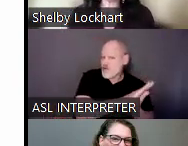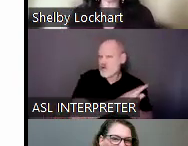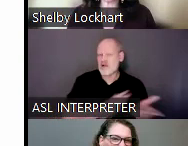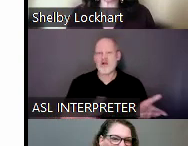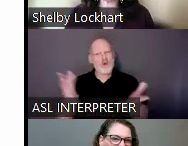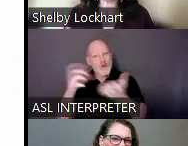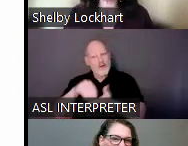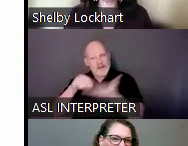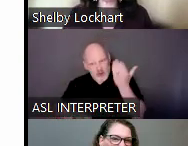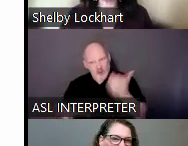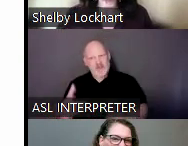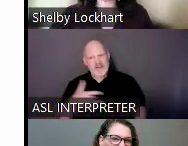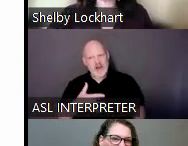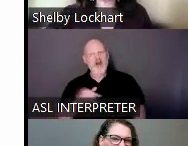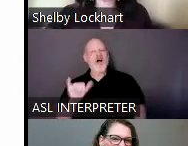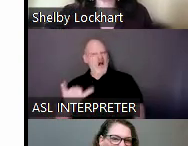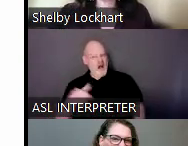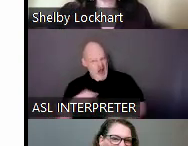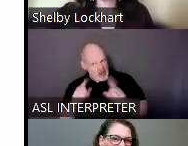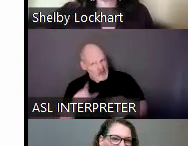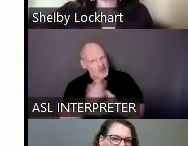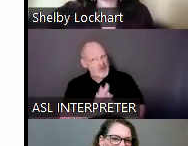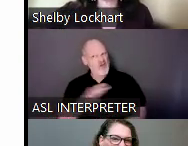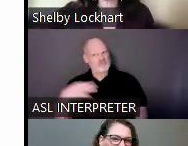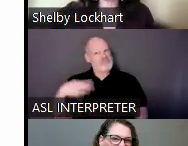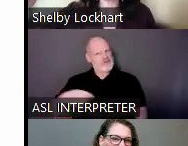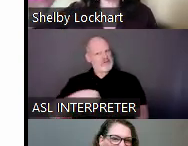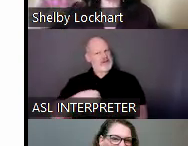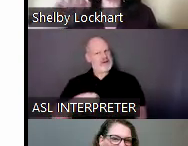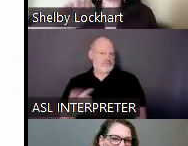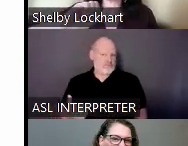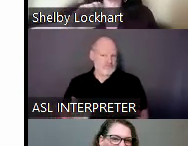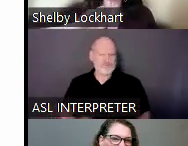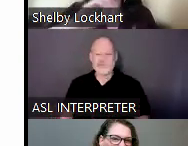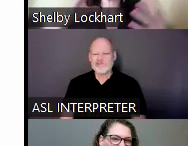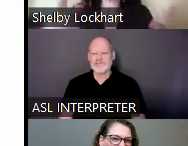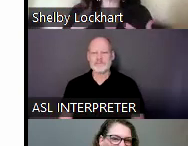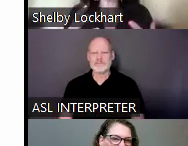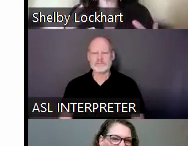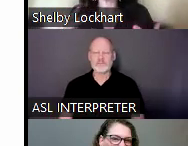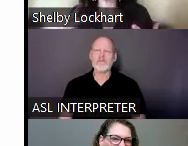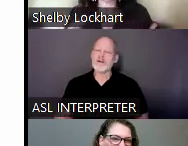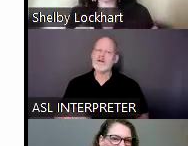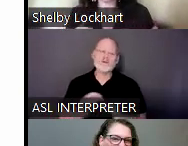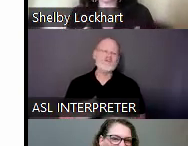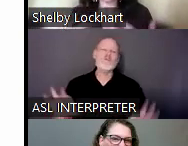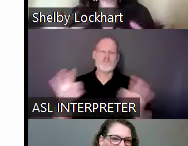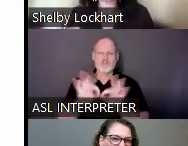why they benefit when they're there. When it's just a very important topic in the district,